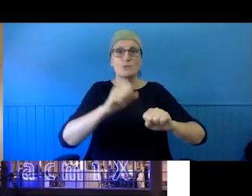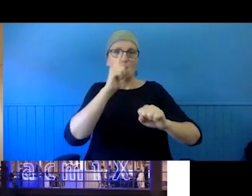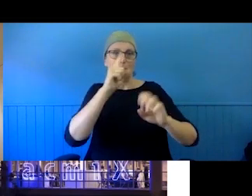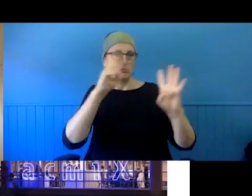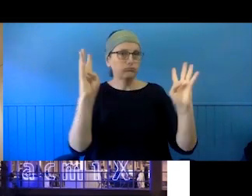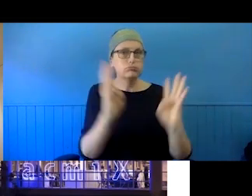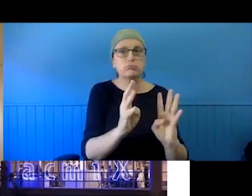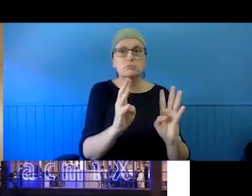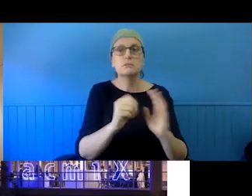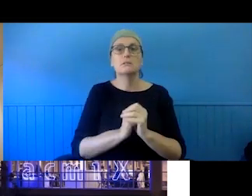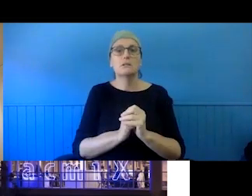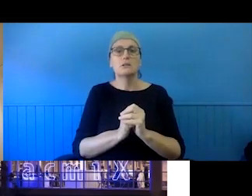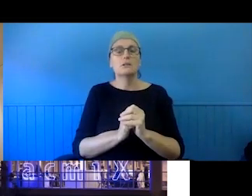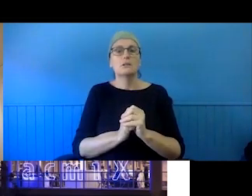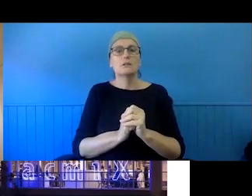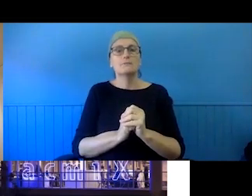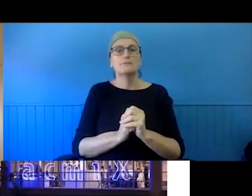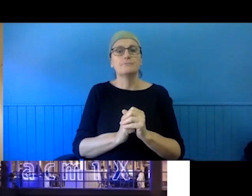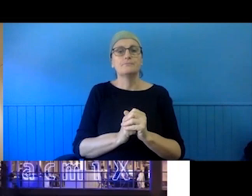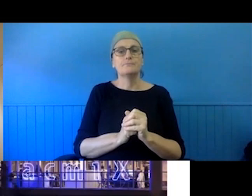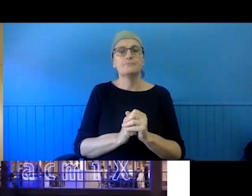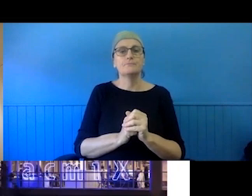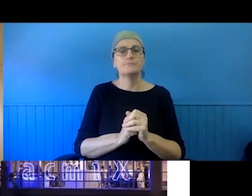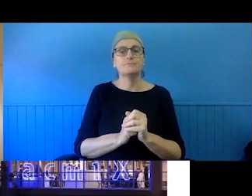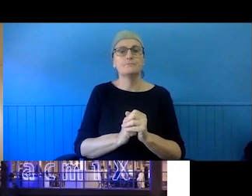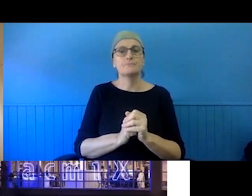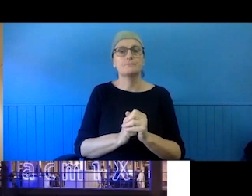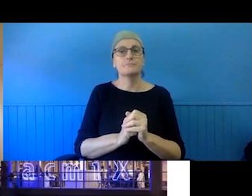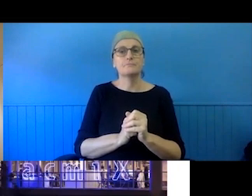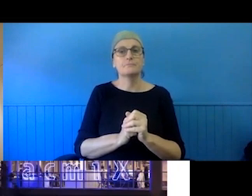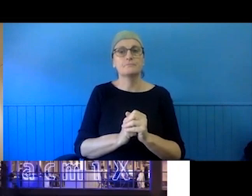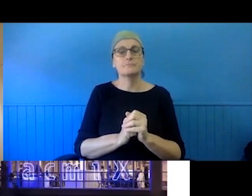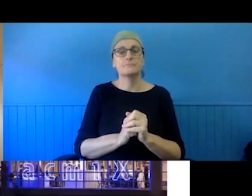Moving into the kind of subject at hand - you know, digital's not easy.